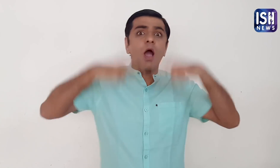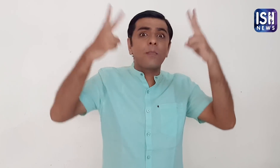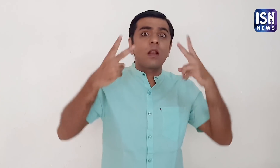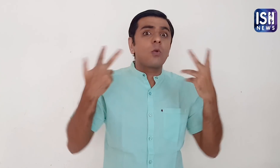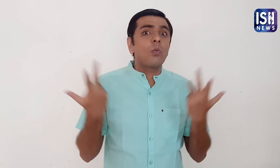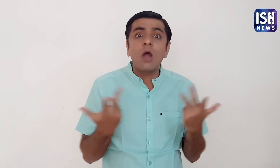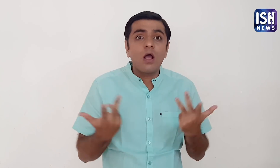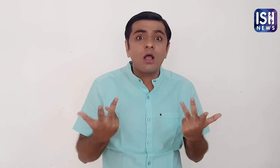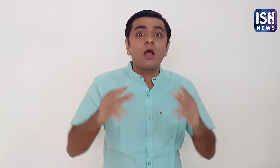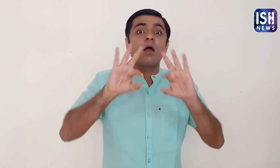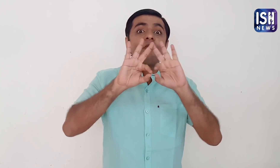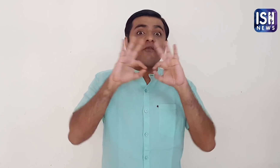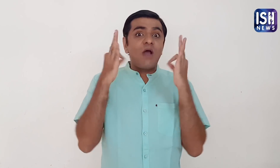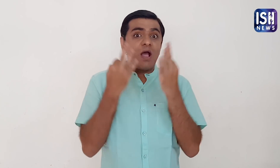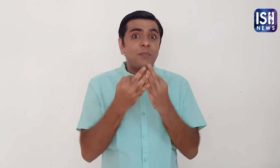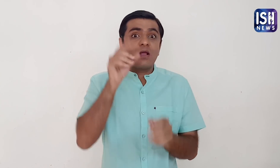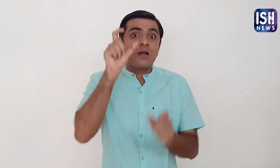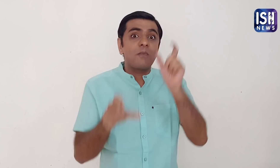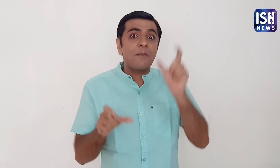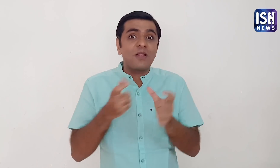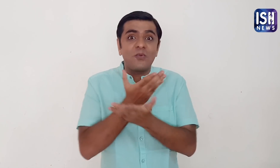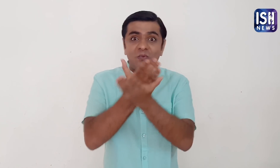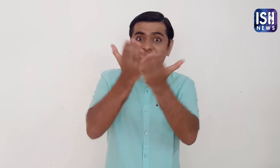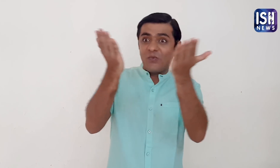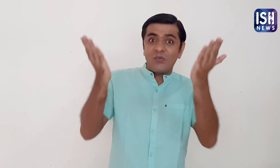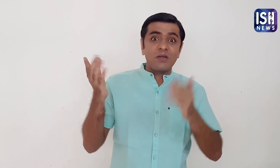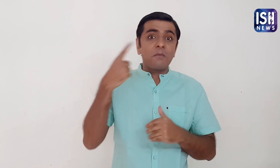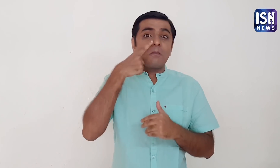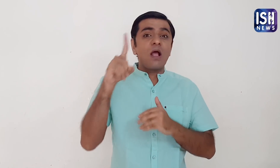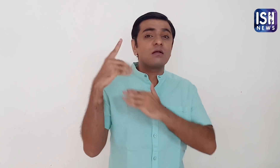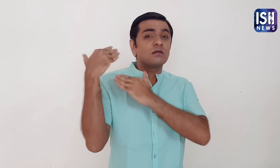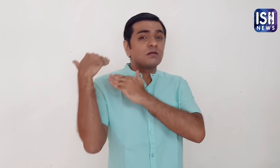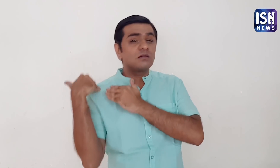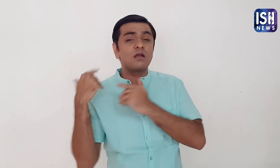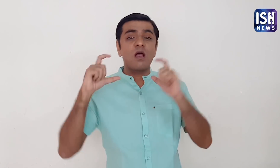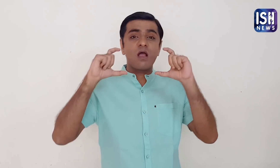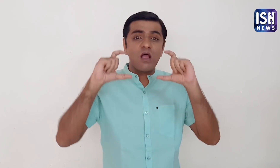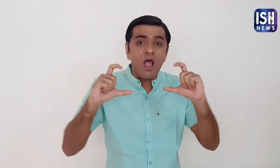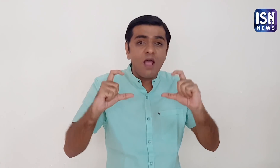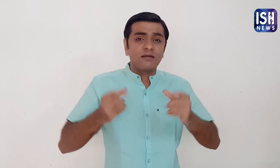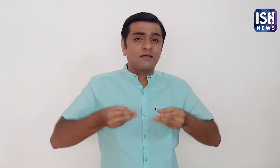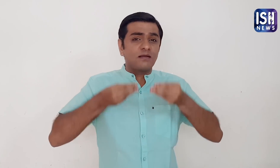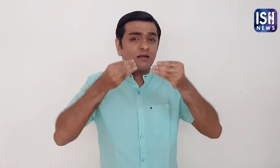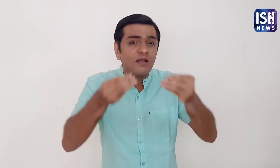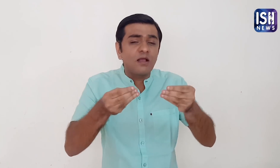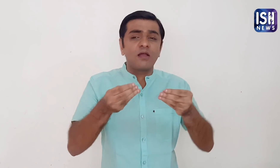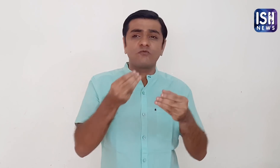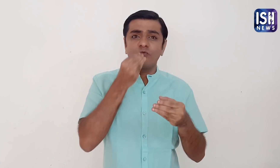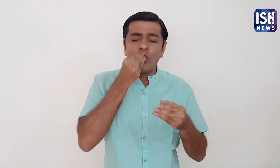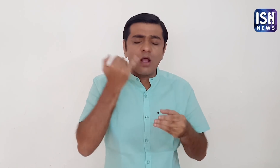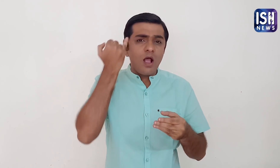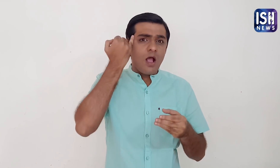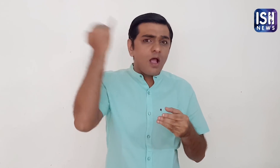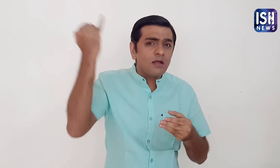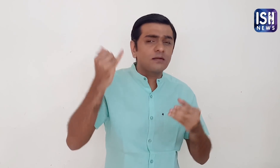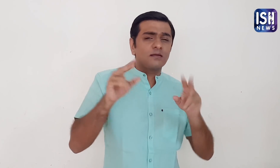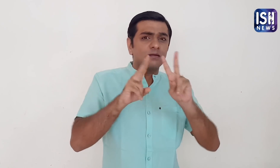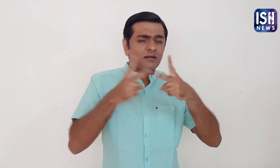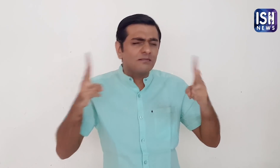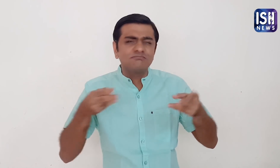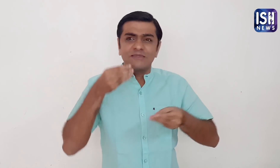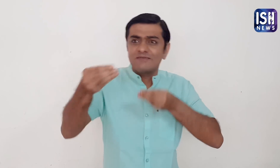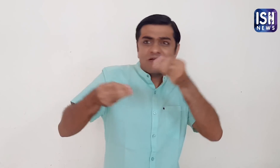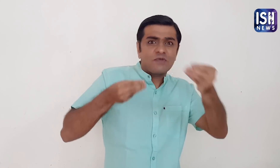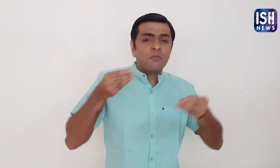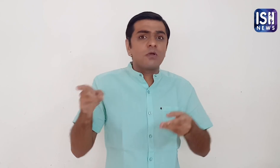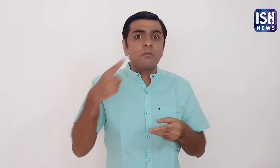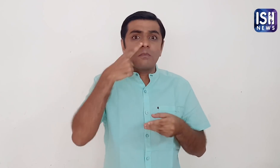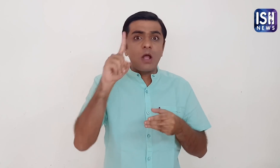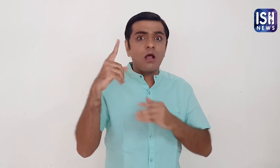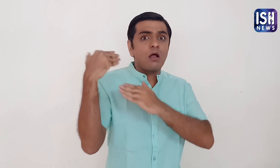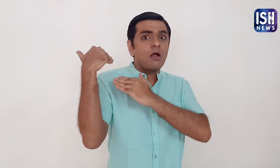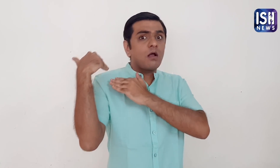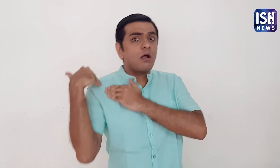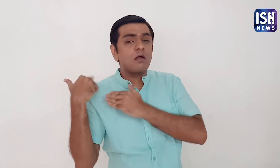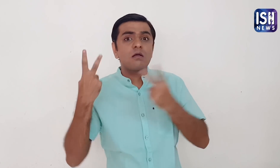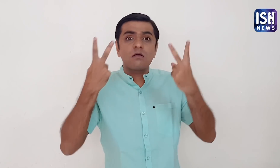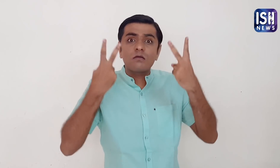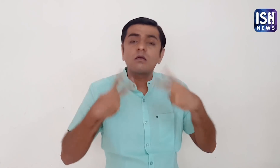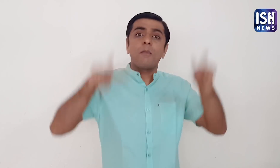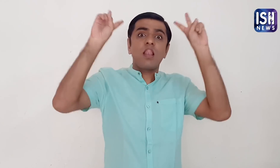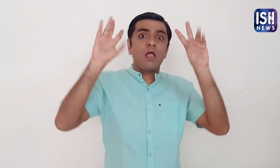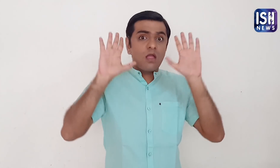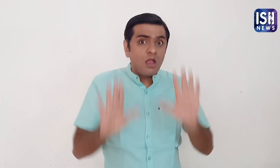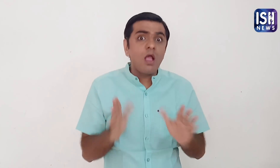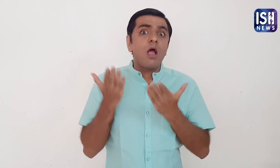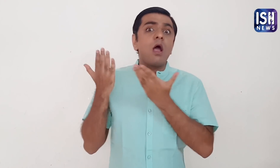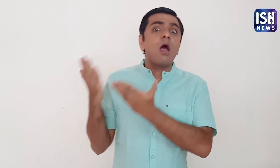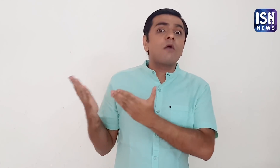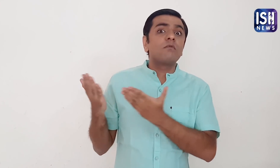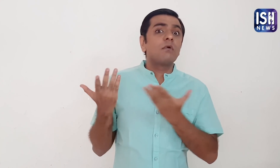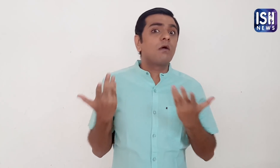This is because it has become the mother's responsibility to care and entertain the family at home.